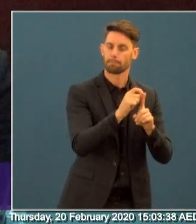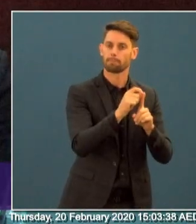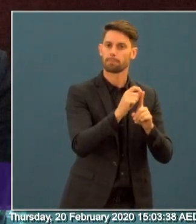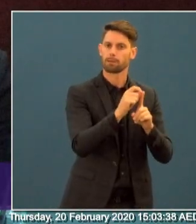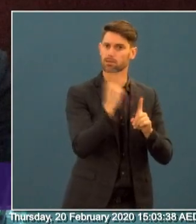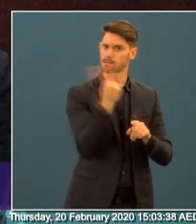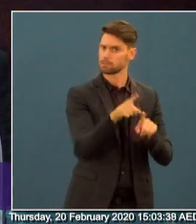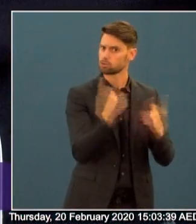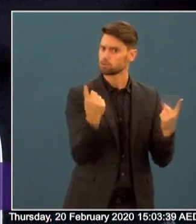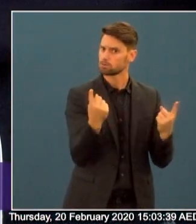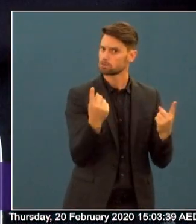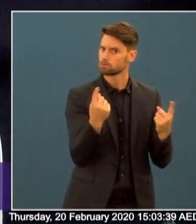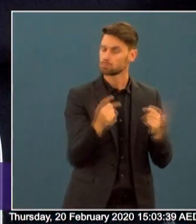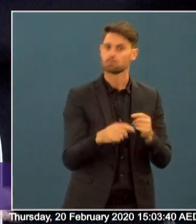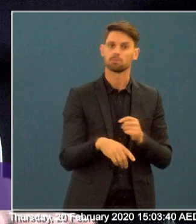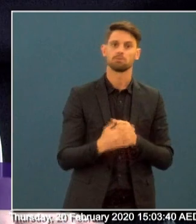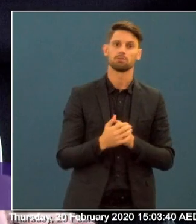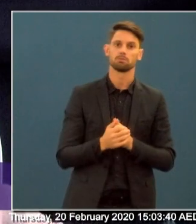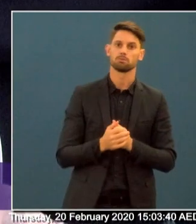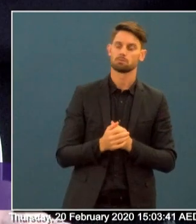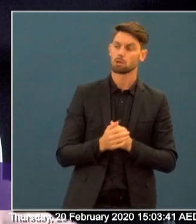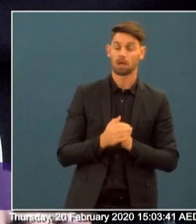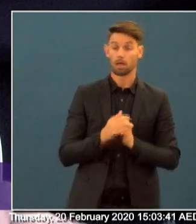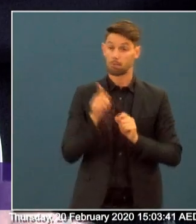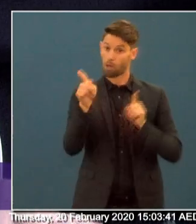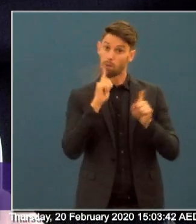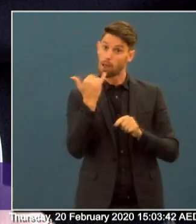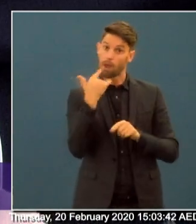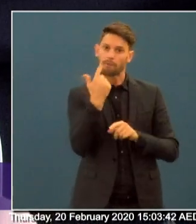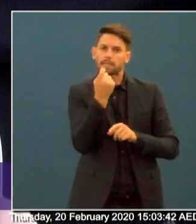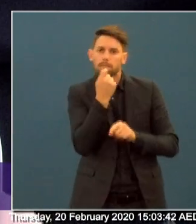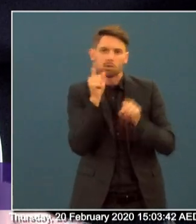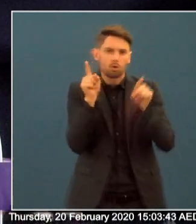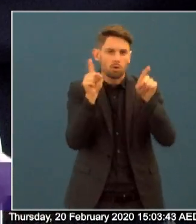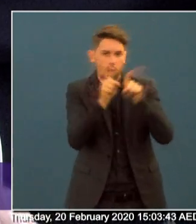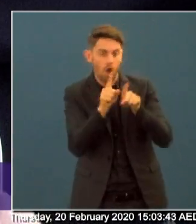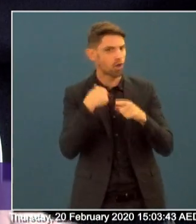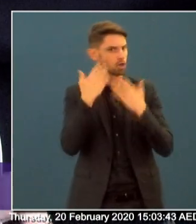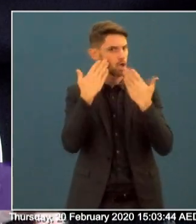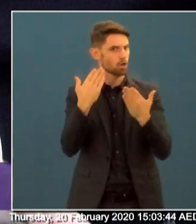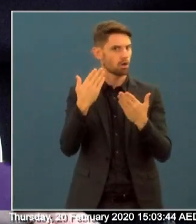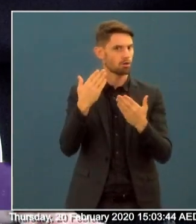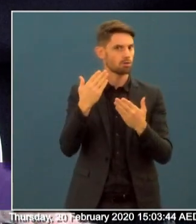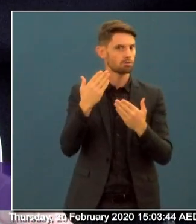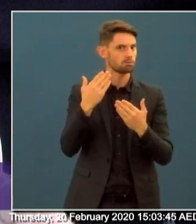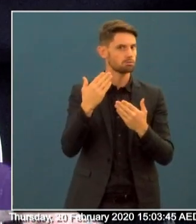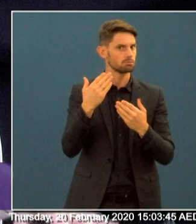It would share some common themes. I think where — I've not seen an implementation plan or the details that may have underpinned,